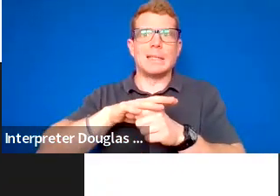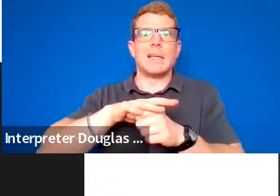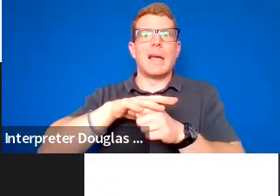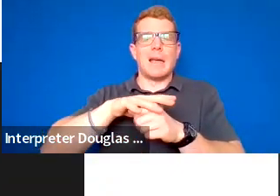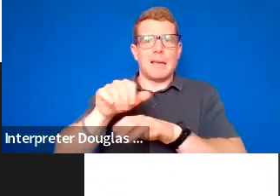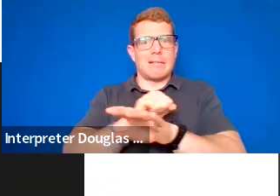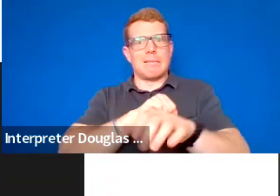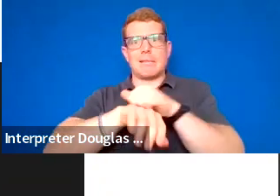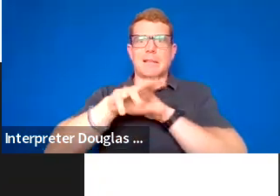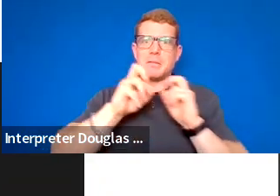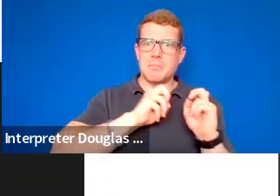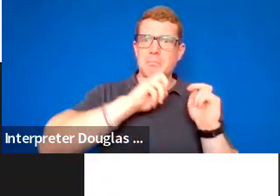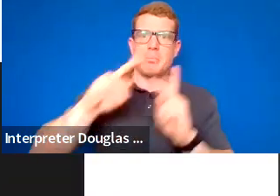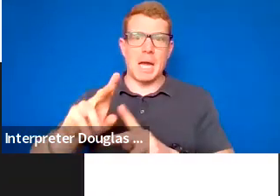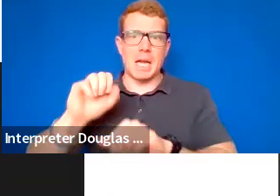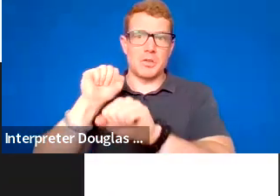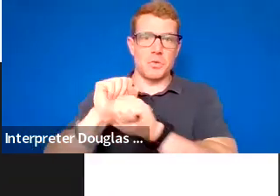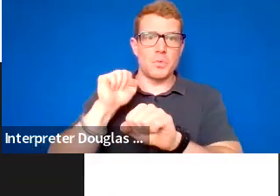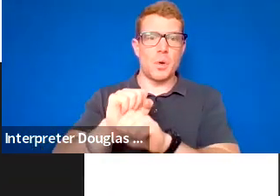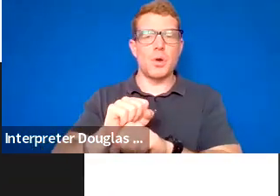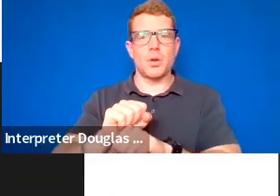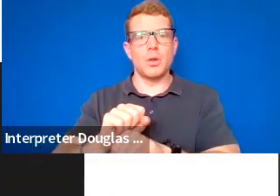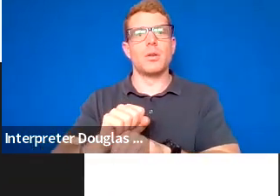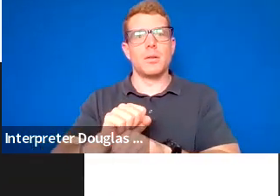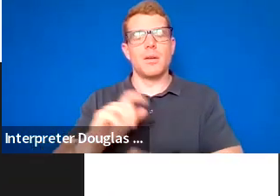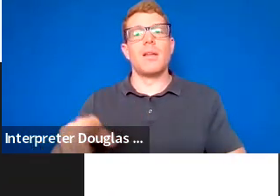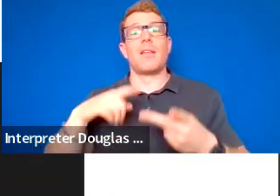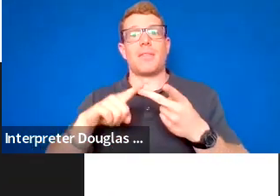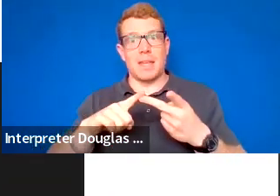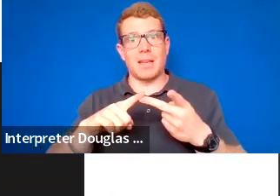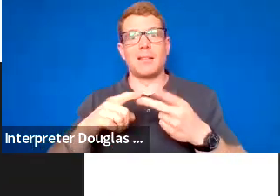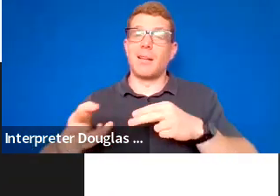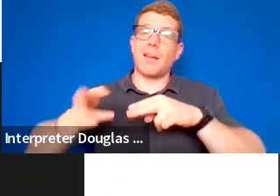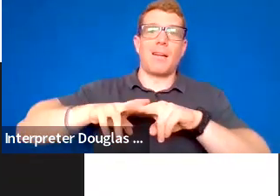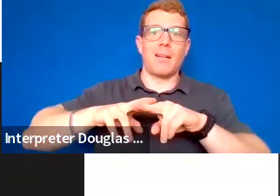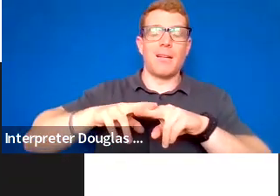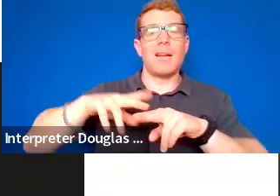And then having to handle the social security, and and all that it's very stressful.